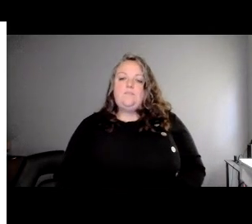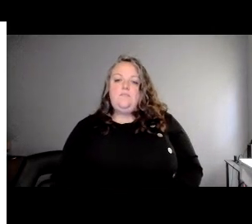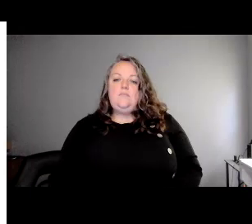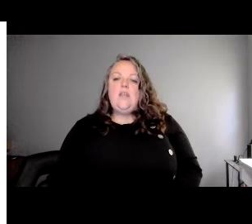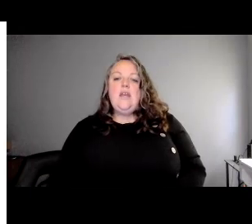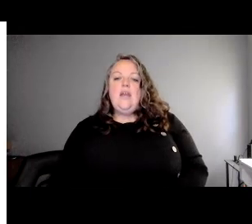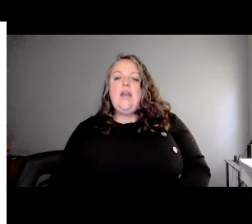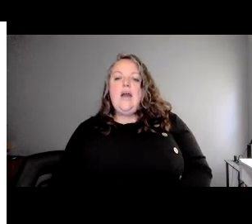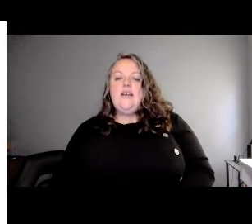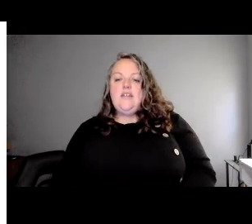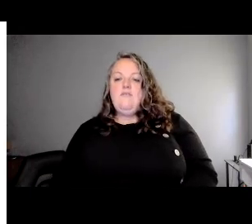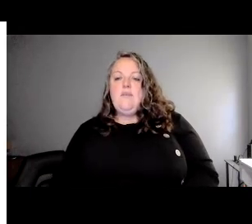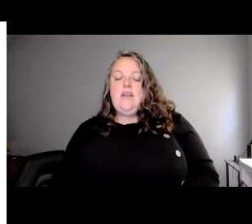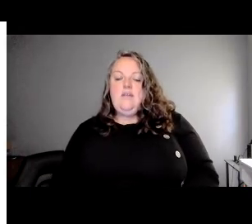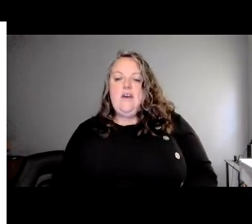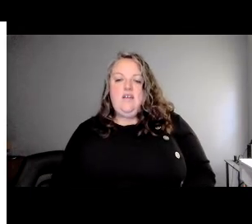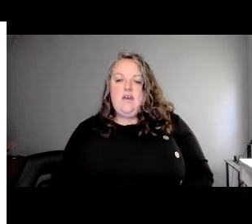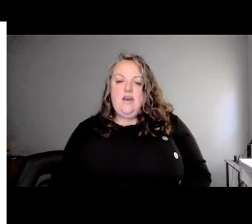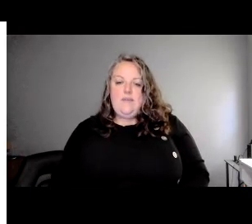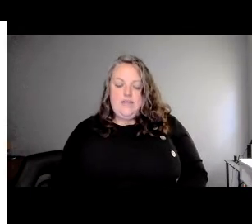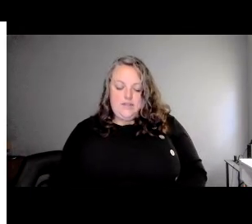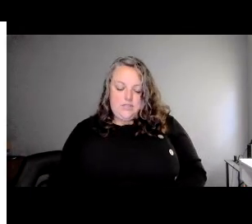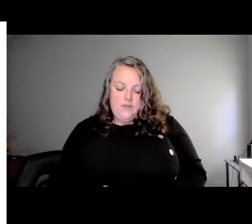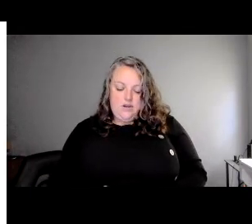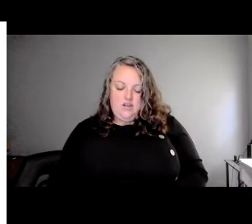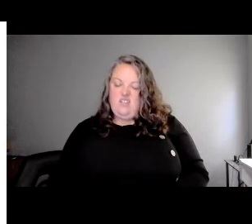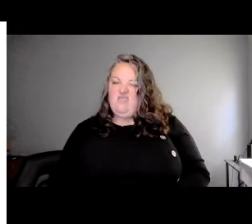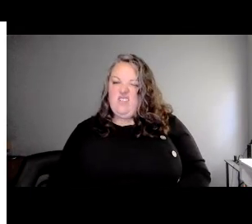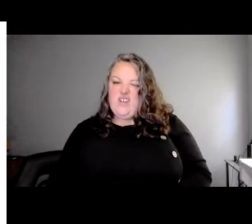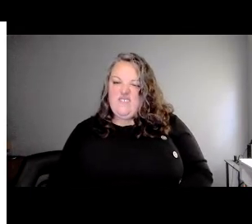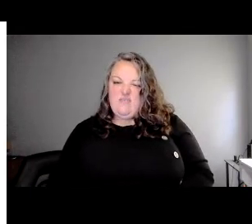[Franly] Yeah, I give you my email. I think that's better. I don't really want to give